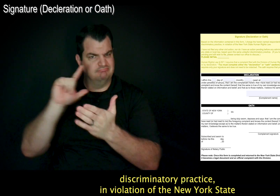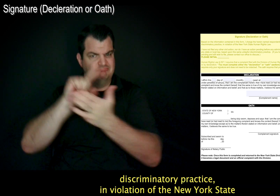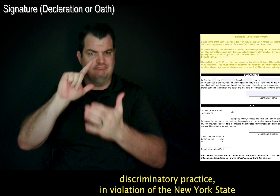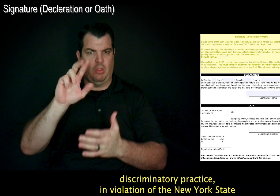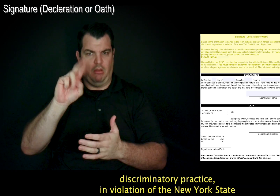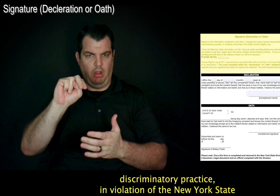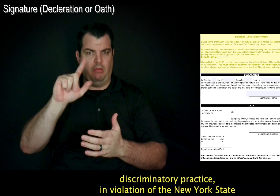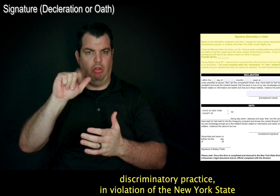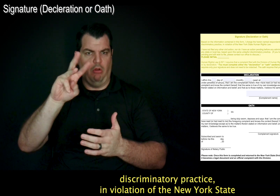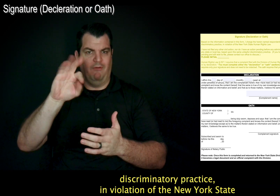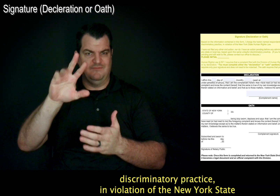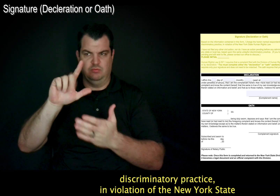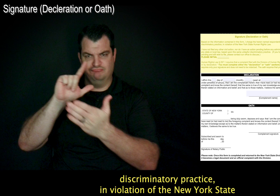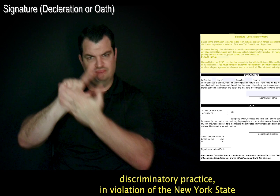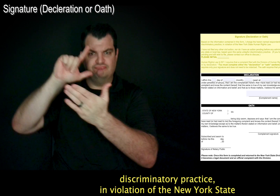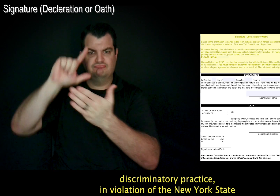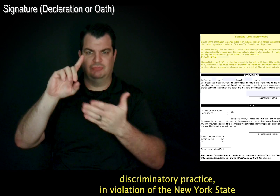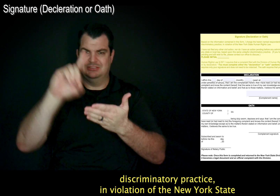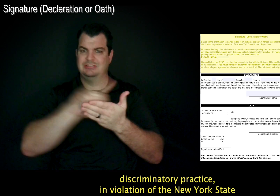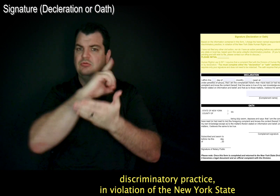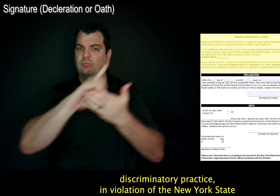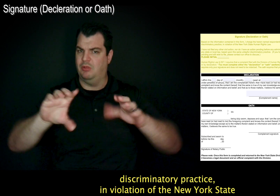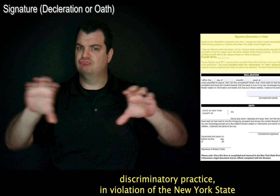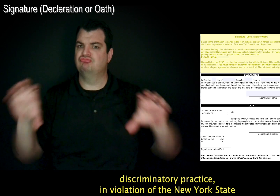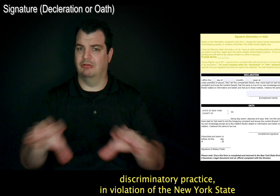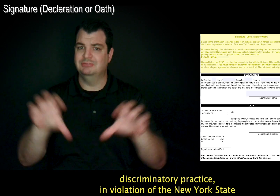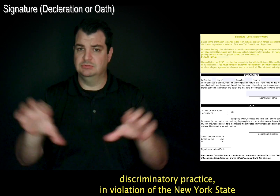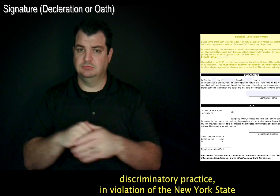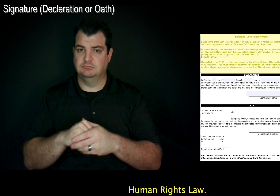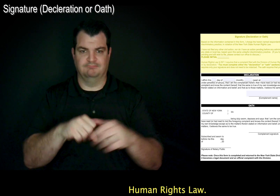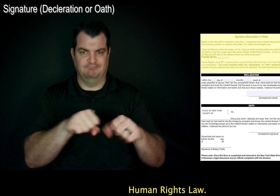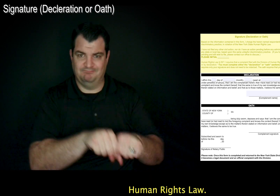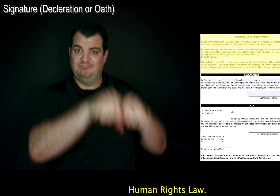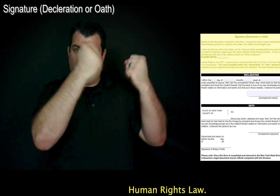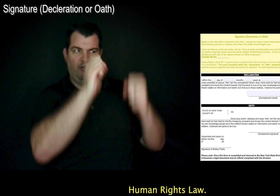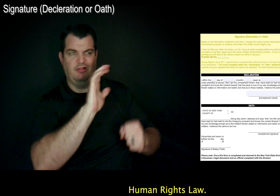discriminatory practice, in violation of the New York State Human Rights Law.